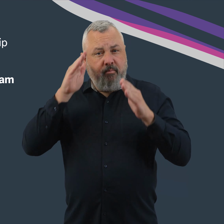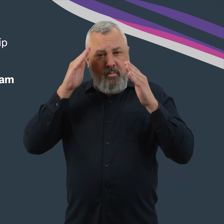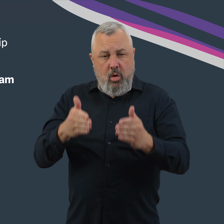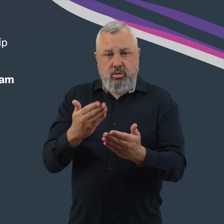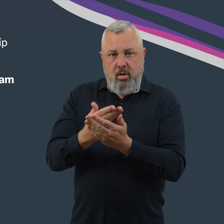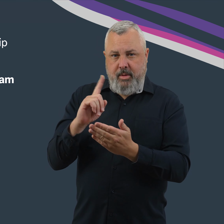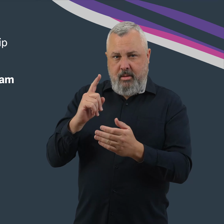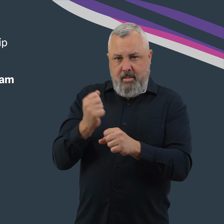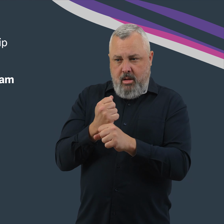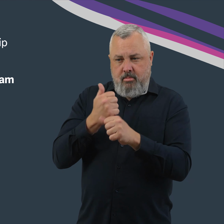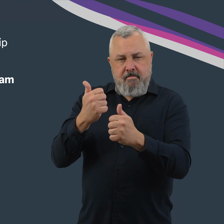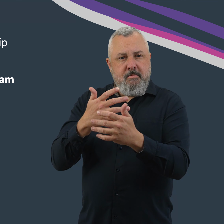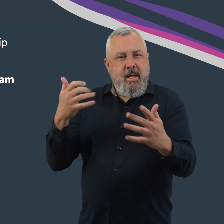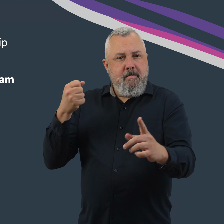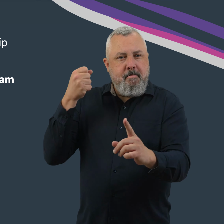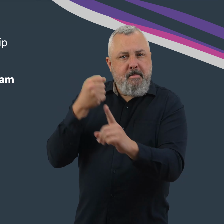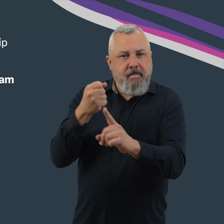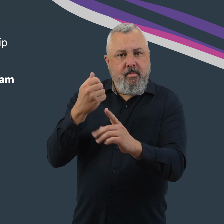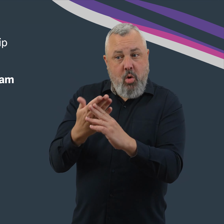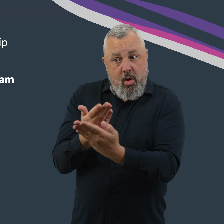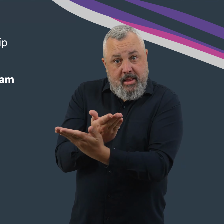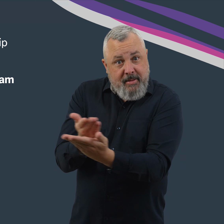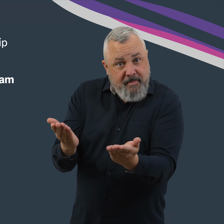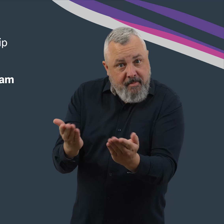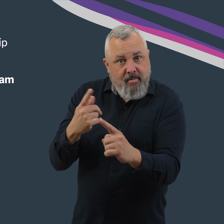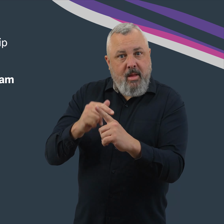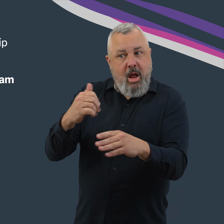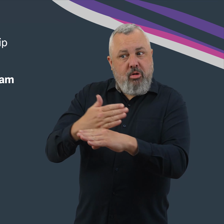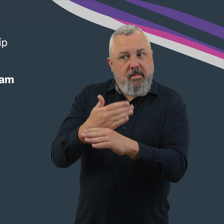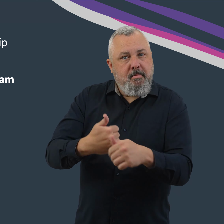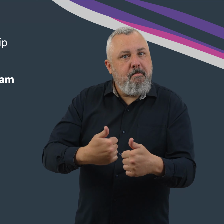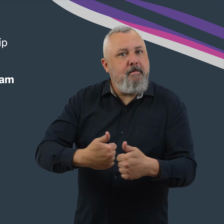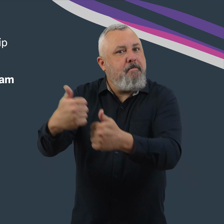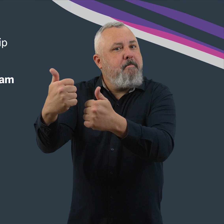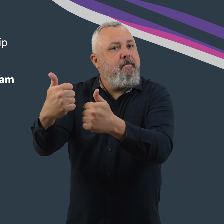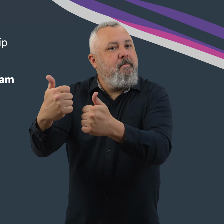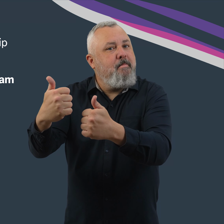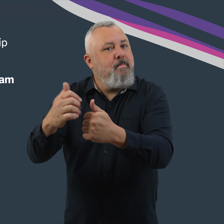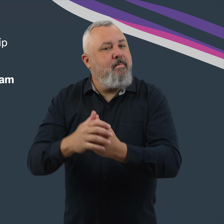most impact for them and their career journey.